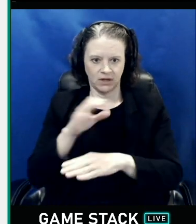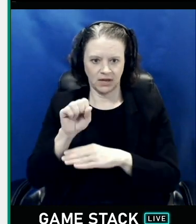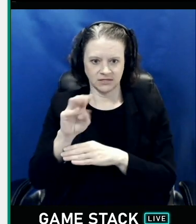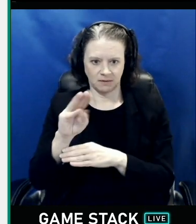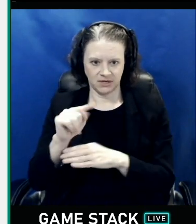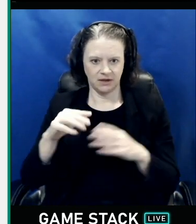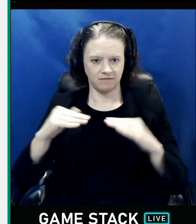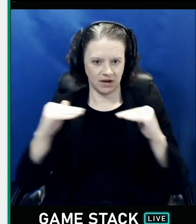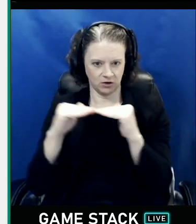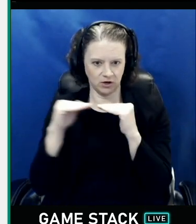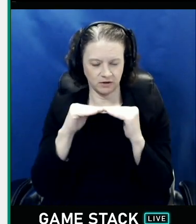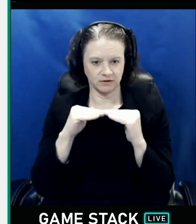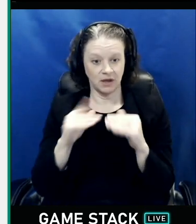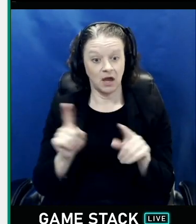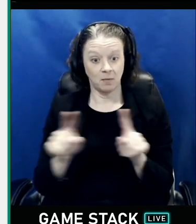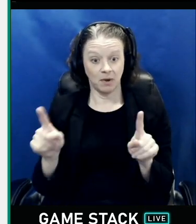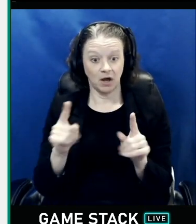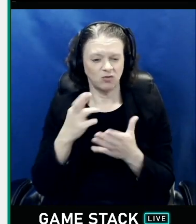Otherwise, resource sharing looks like Zen 2.